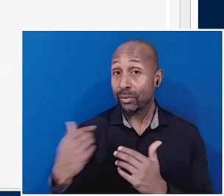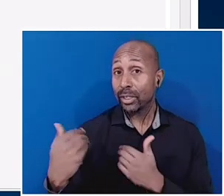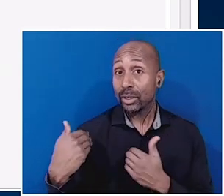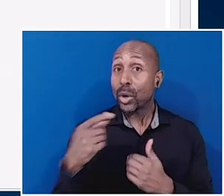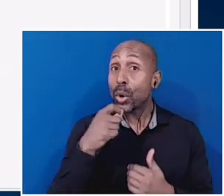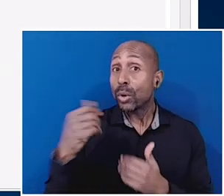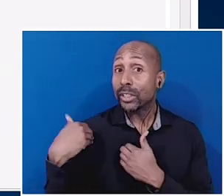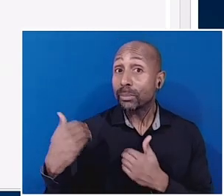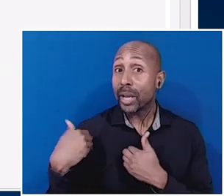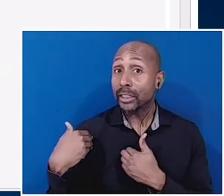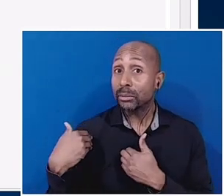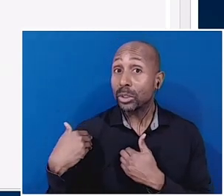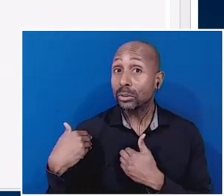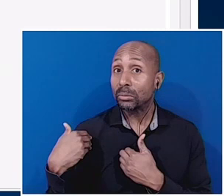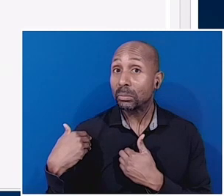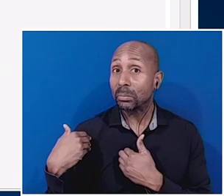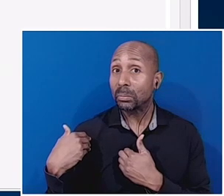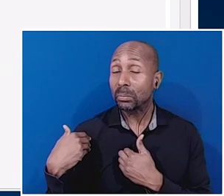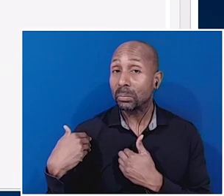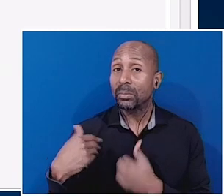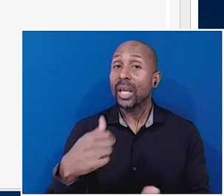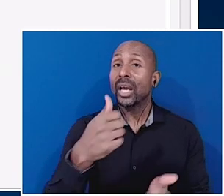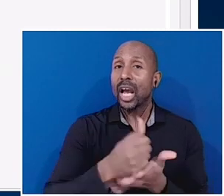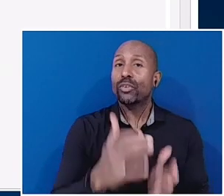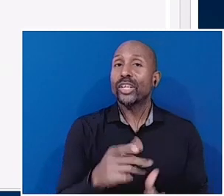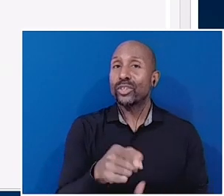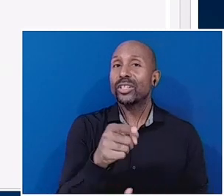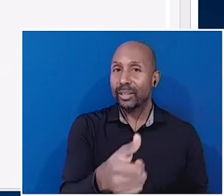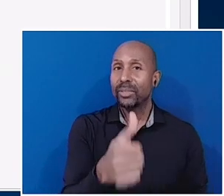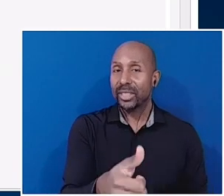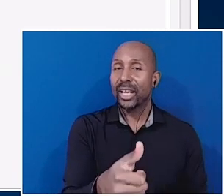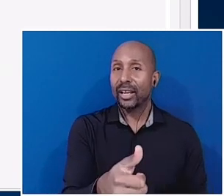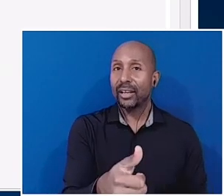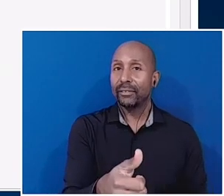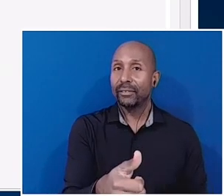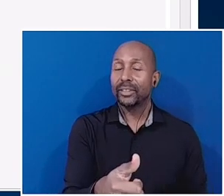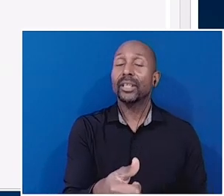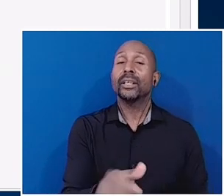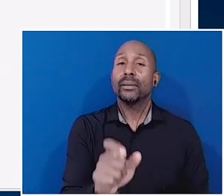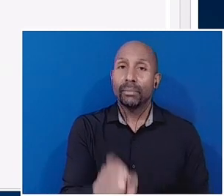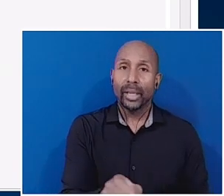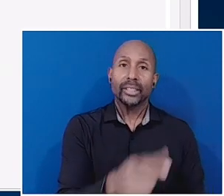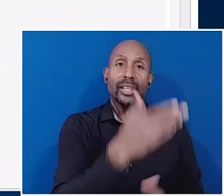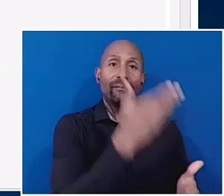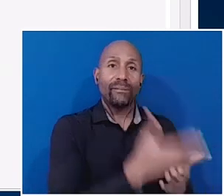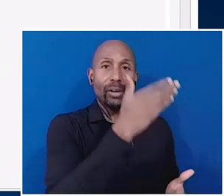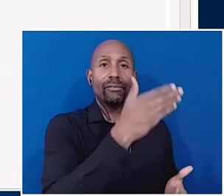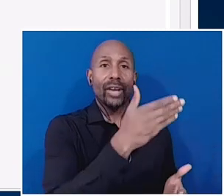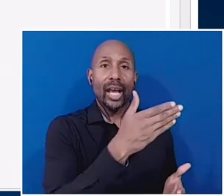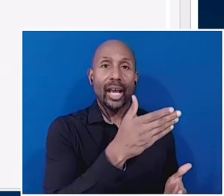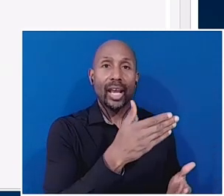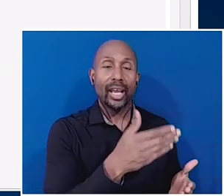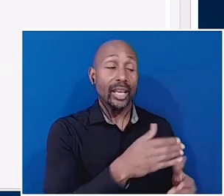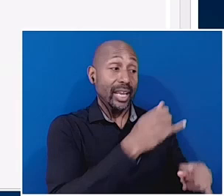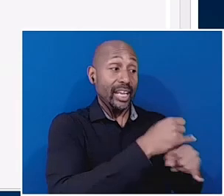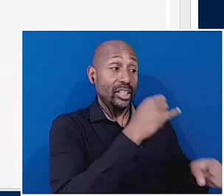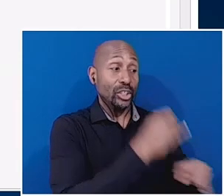assigned to accreditors to verify representations made by institutions about